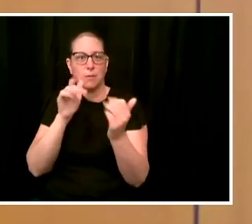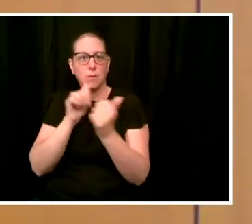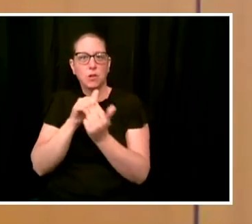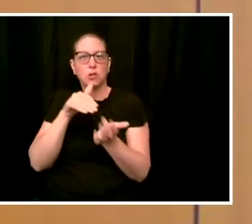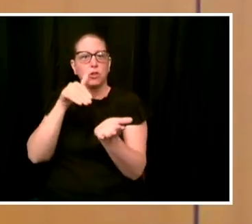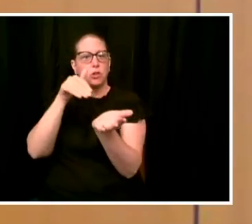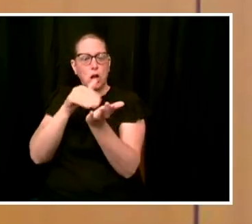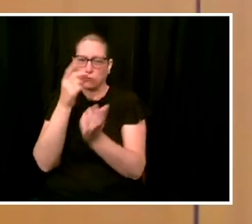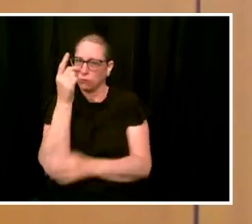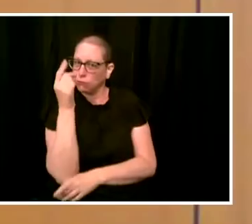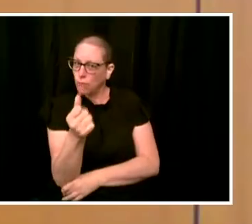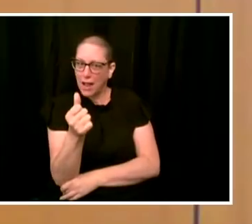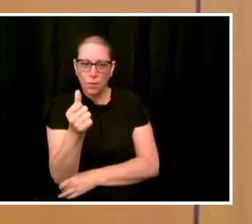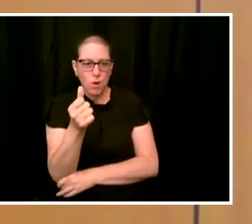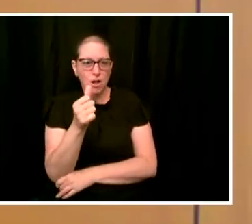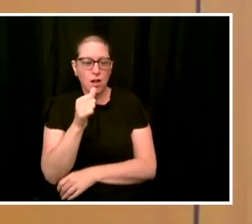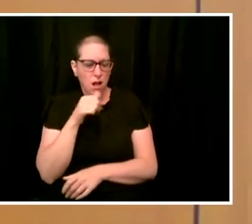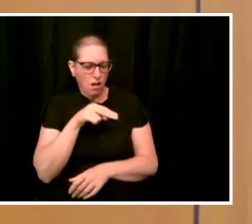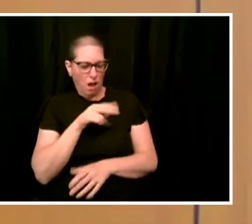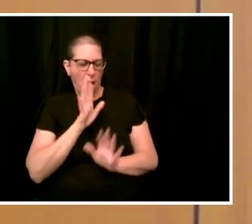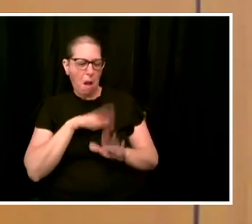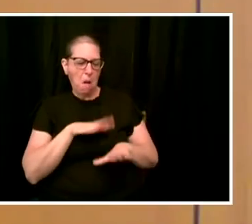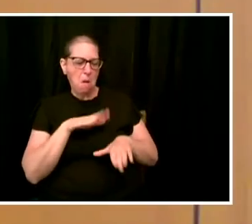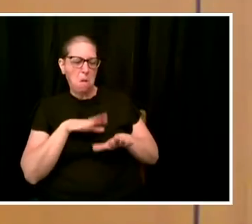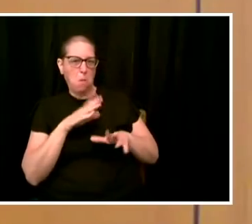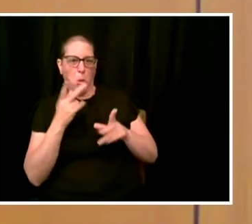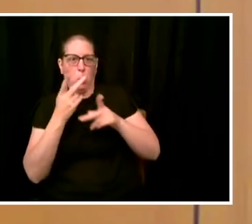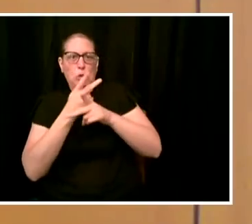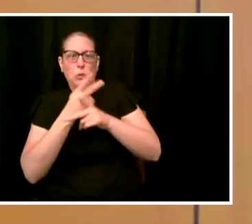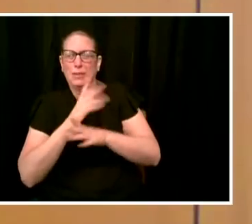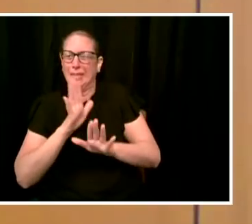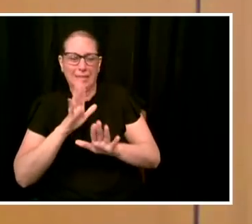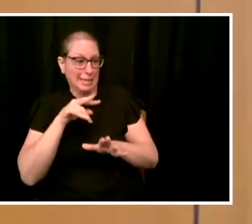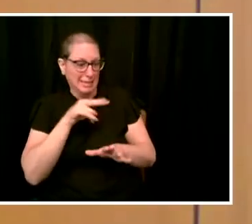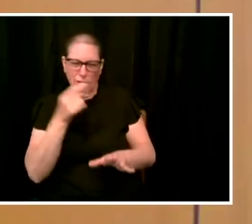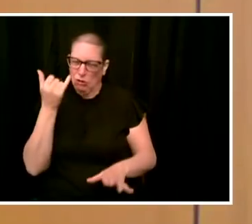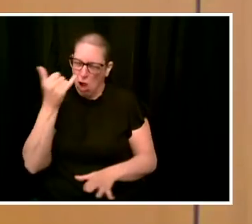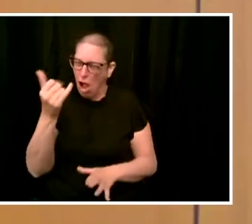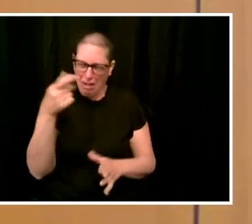PARENTOTS REACH OUT TO THEM IF THEY HAVE CHILDREN WITH